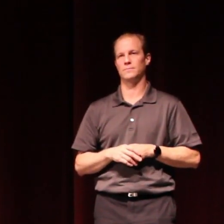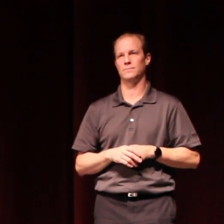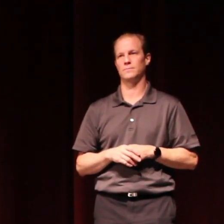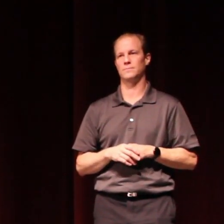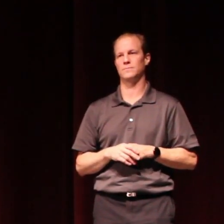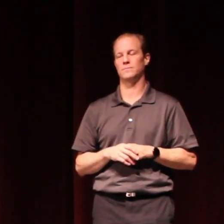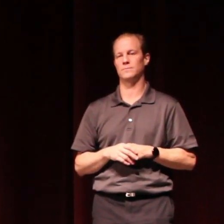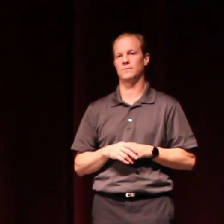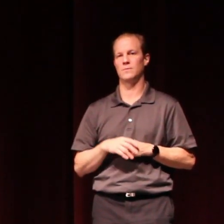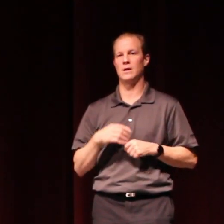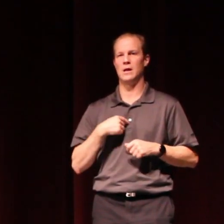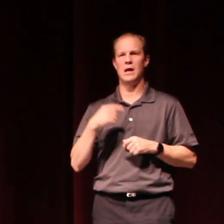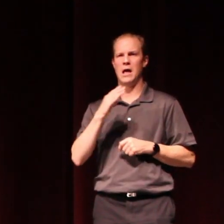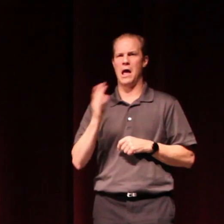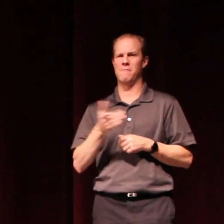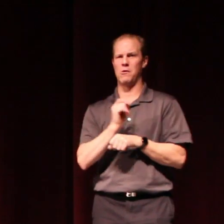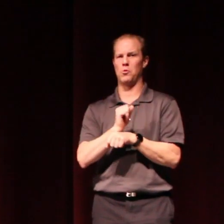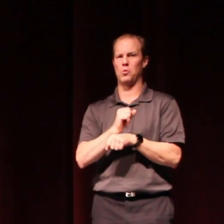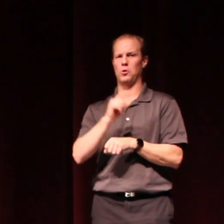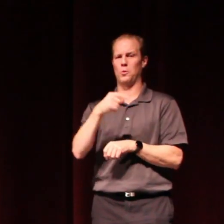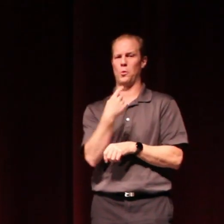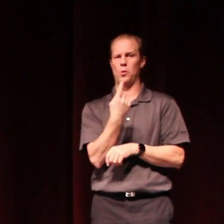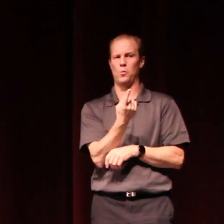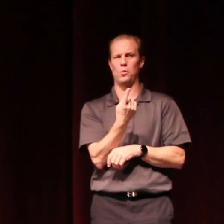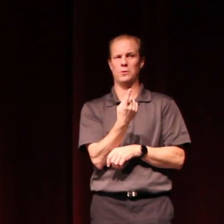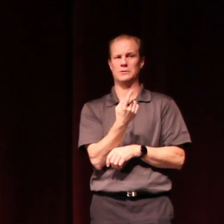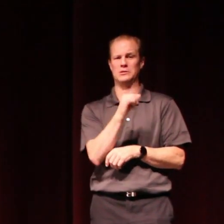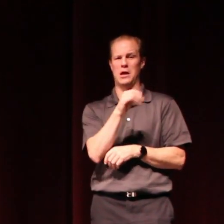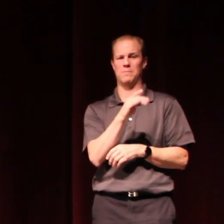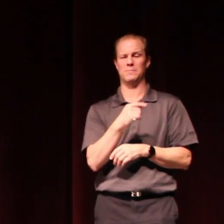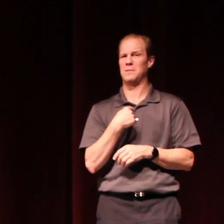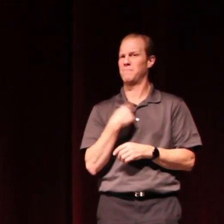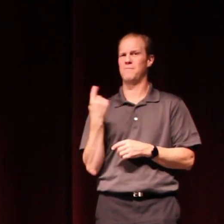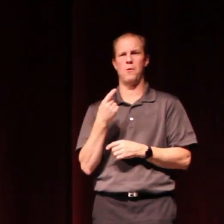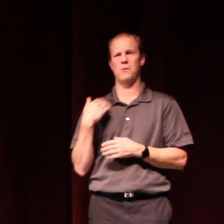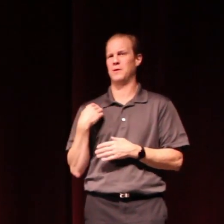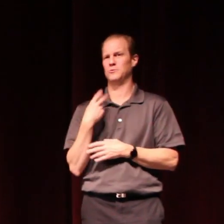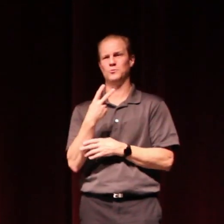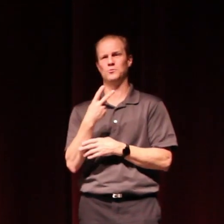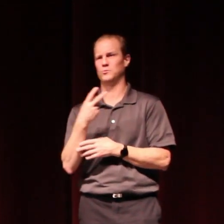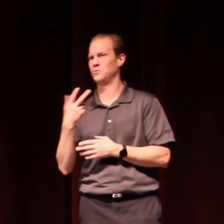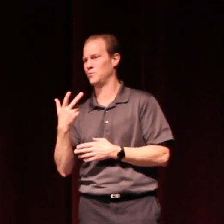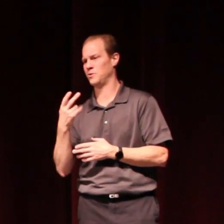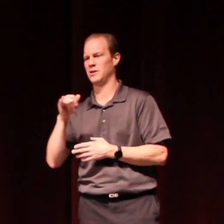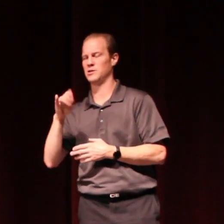I've never worked just one job. I've always had two, three jobs. I've retired from the